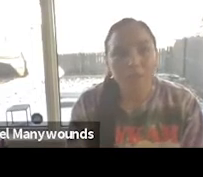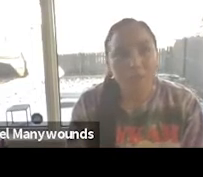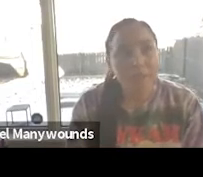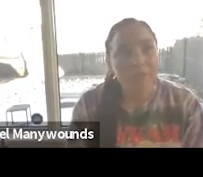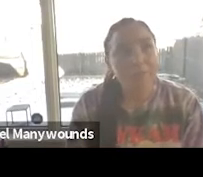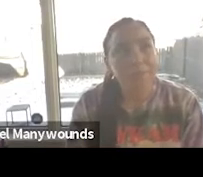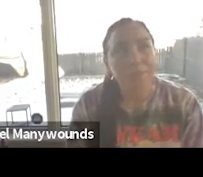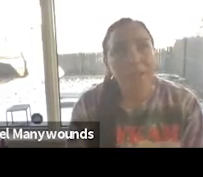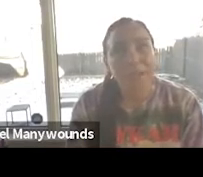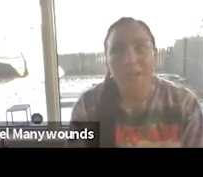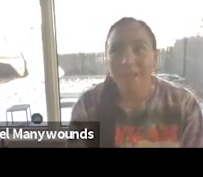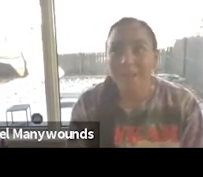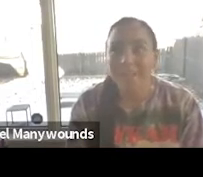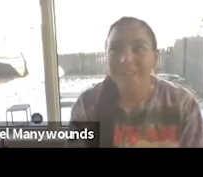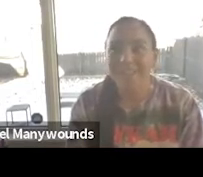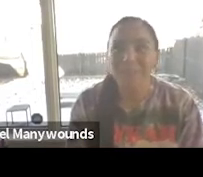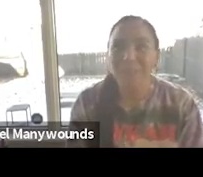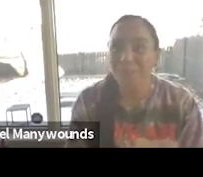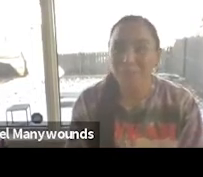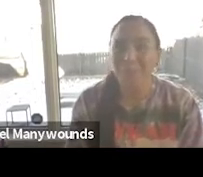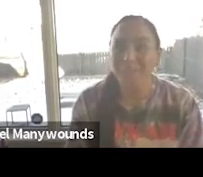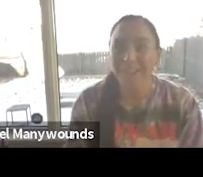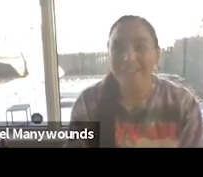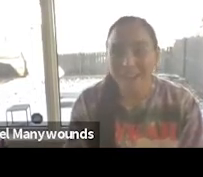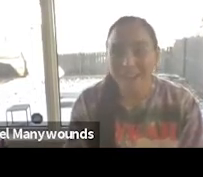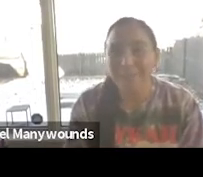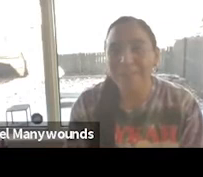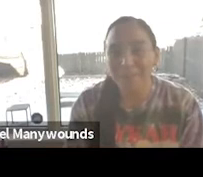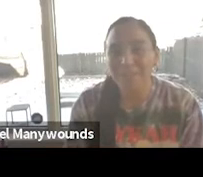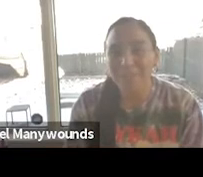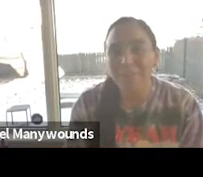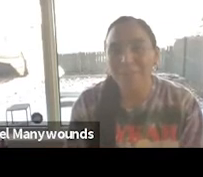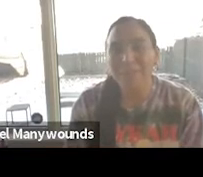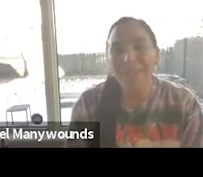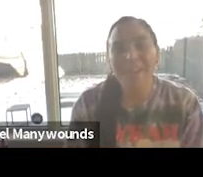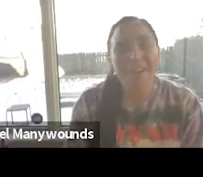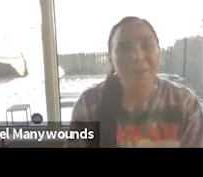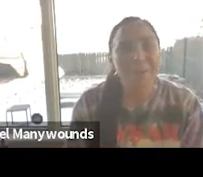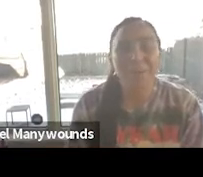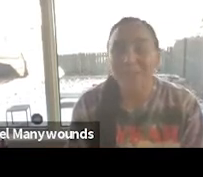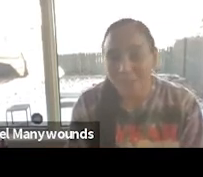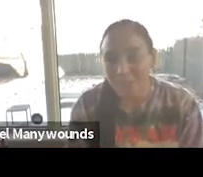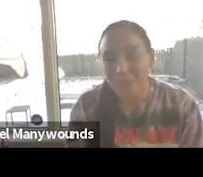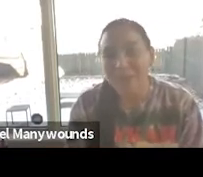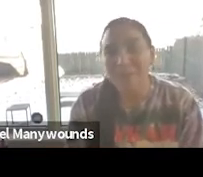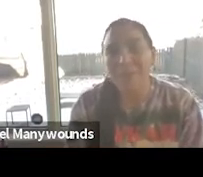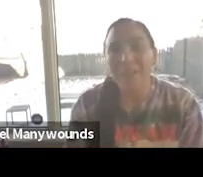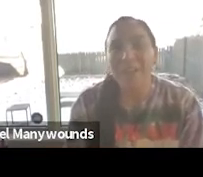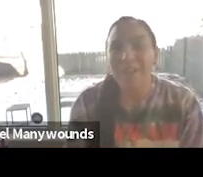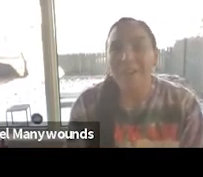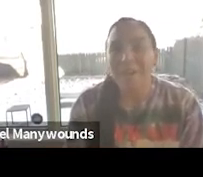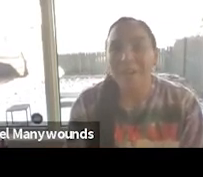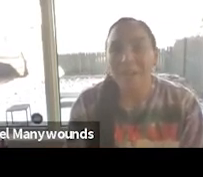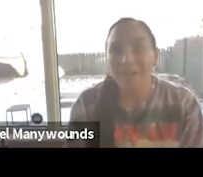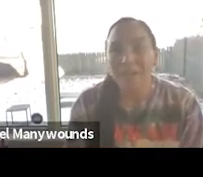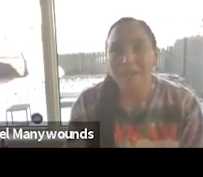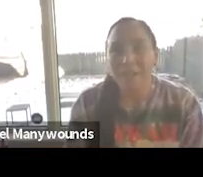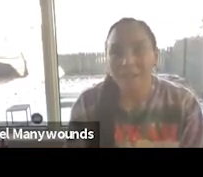like a truth to what has happened to Indigenous people and what continues to happen. And like,